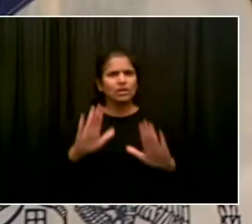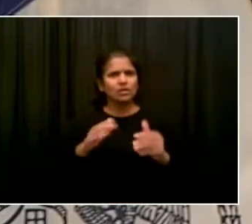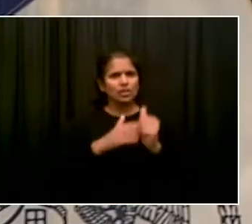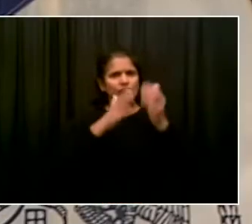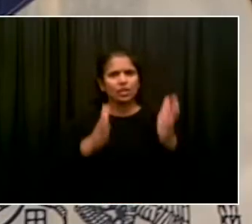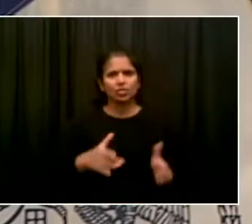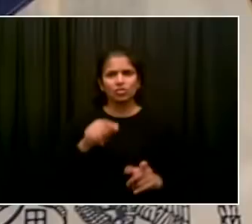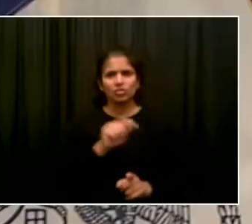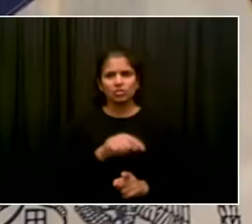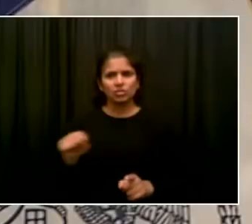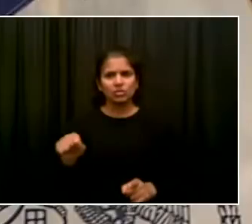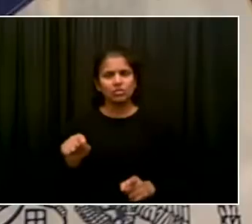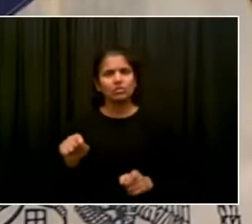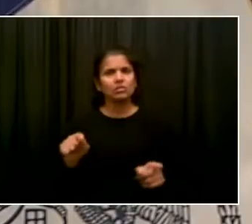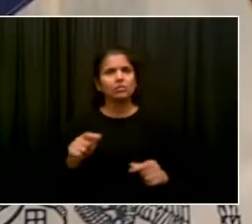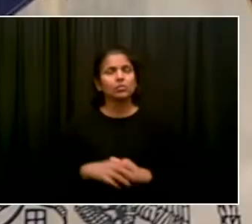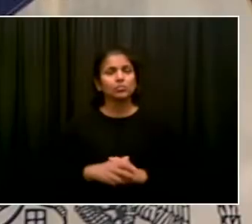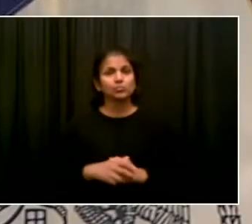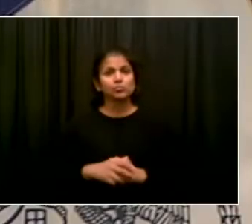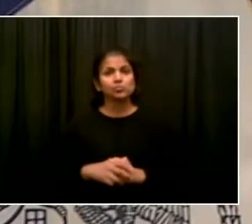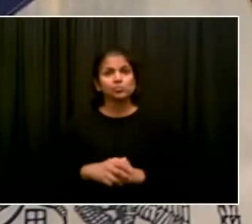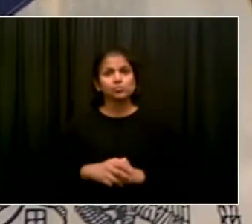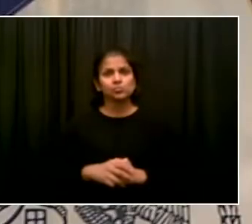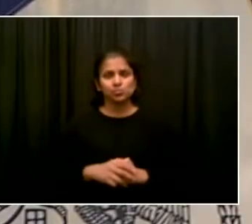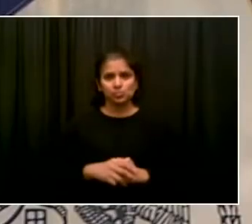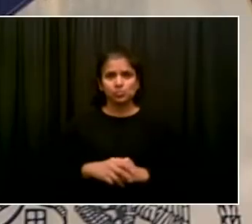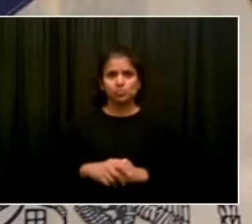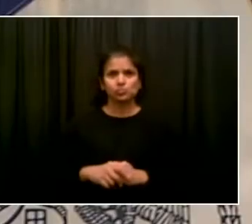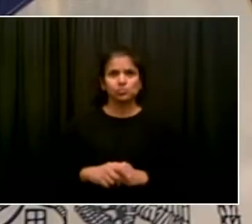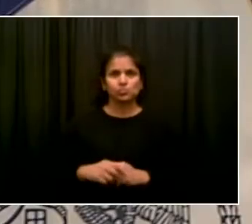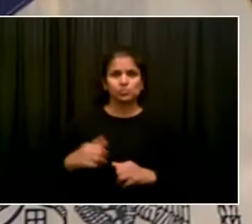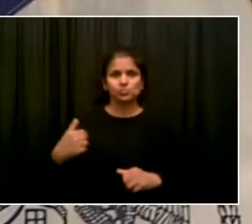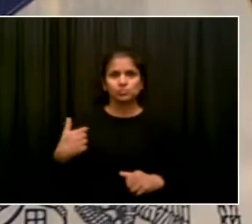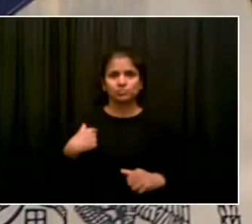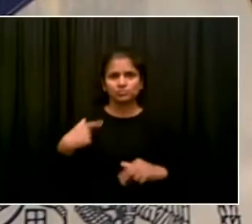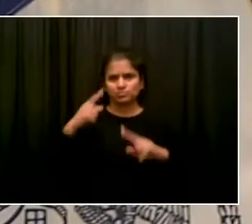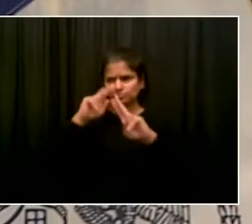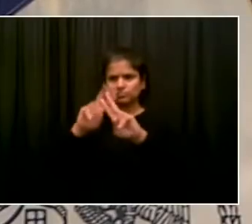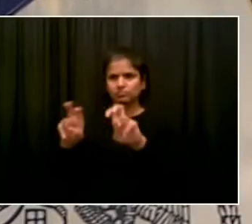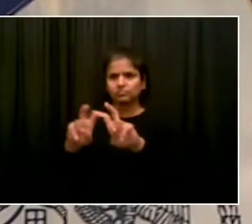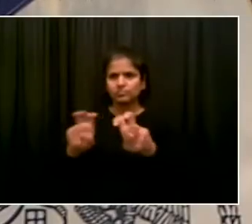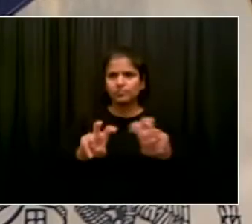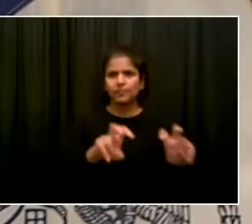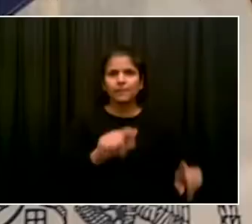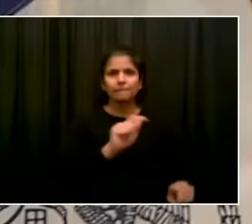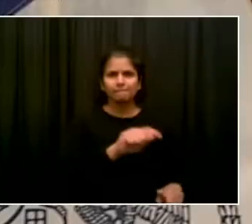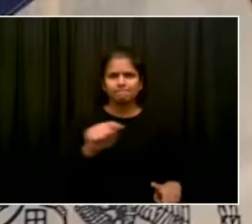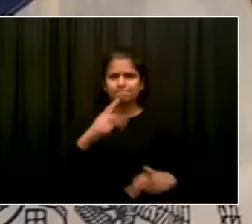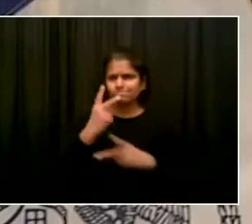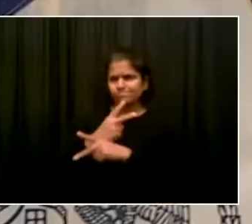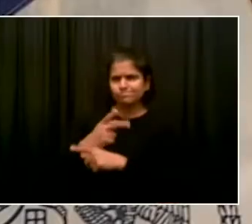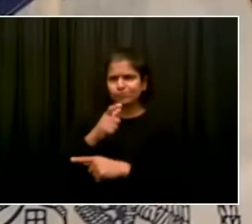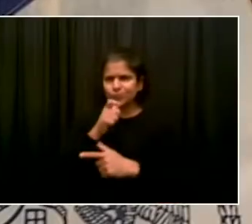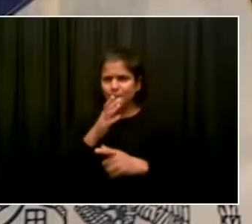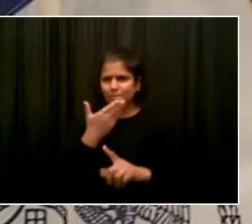VISION. EMMA, TO ME, I HOPE I CAN SAY THIS CLEARLY. ONCE WE PERFECTED IN